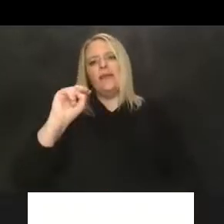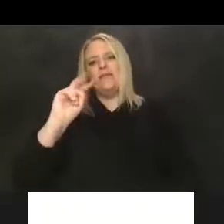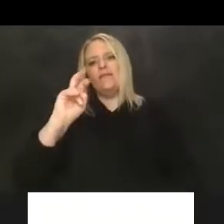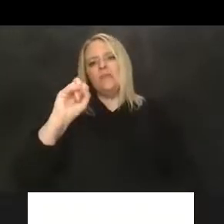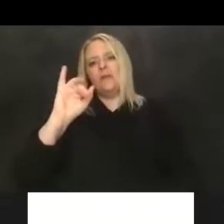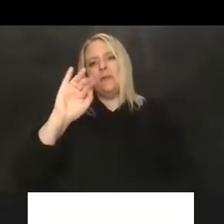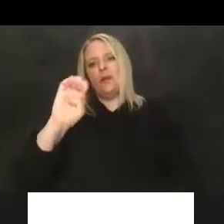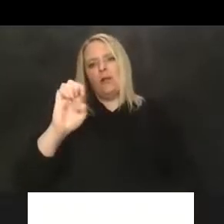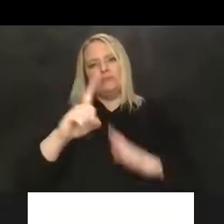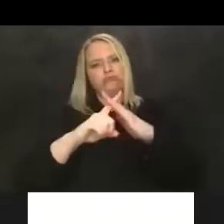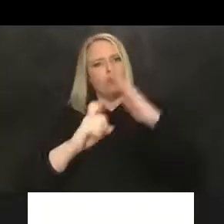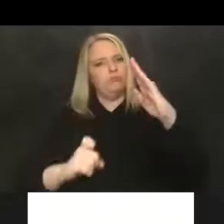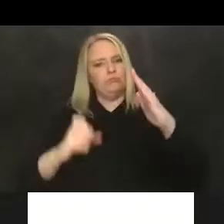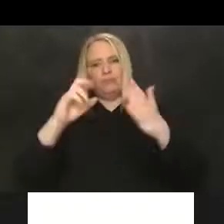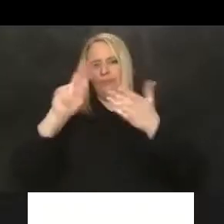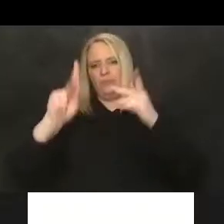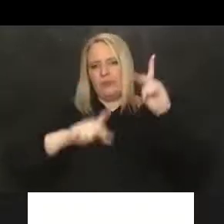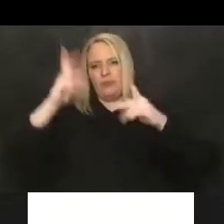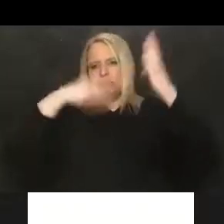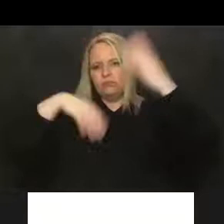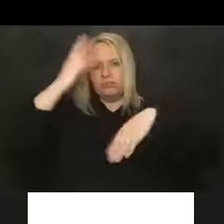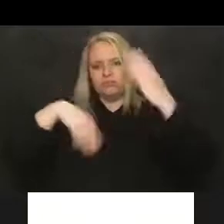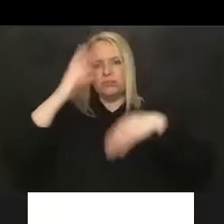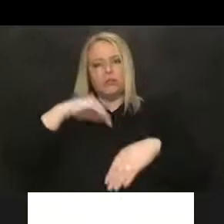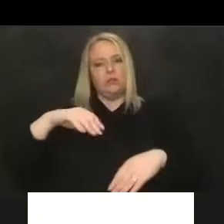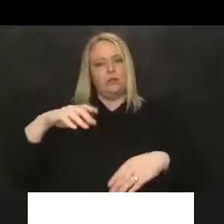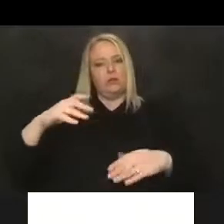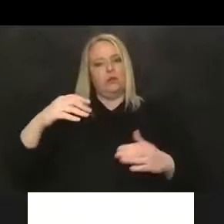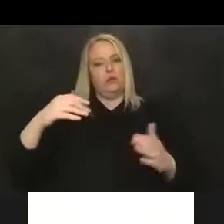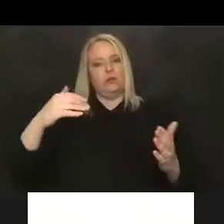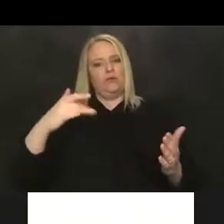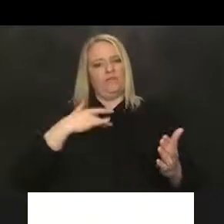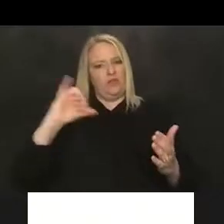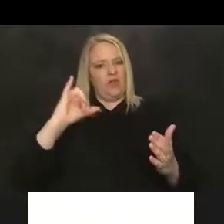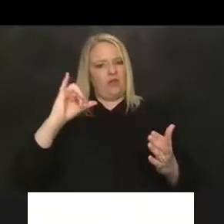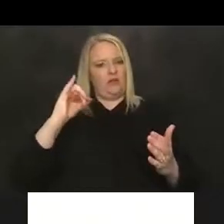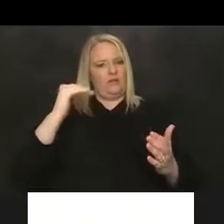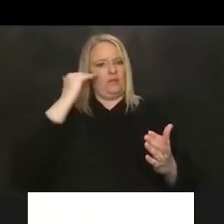like everything that happened, it was so familiar to me because it felt like I was going back to